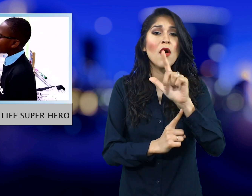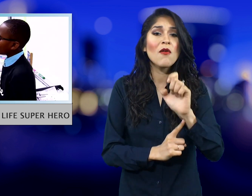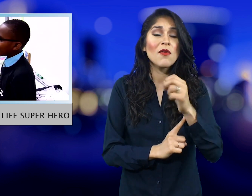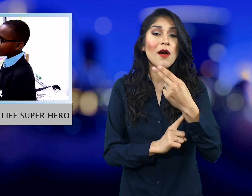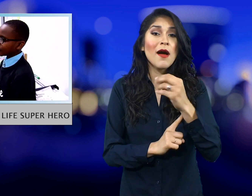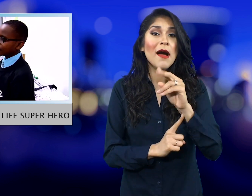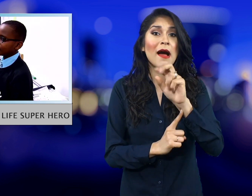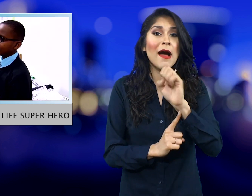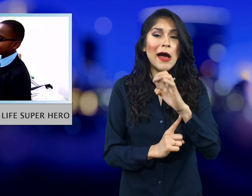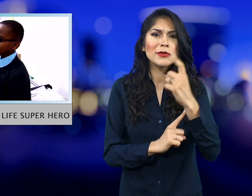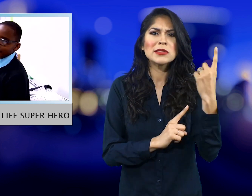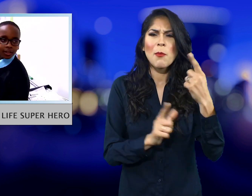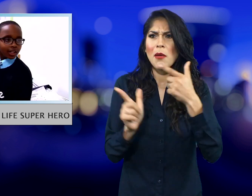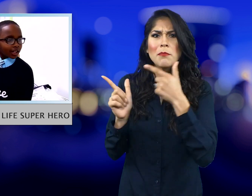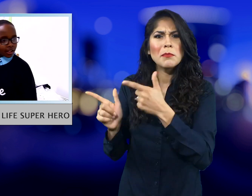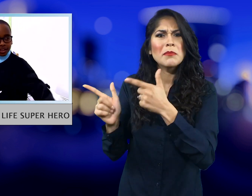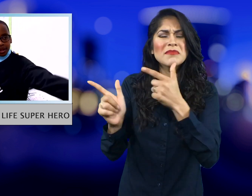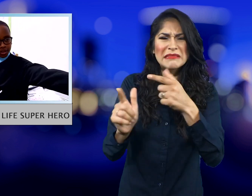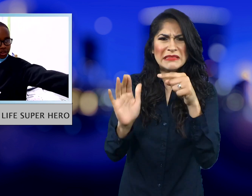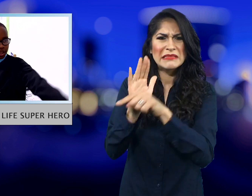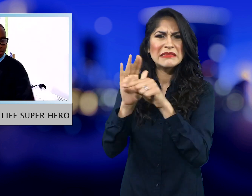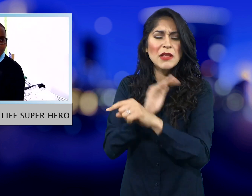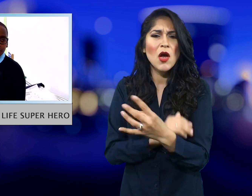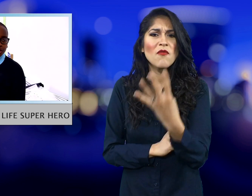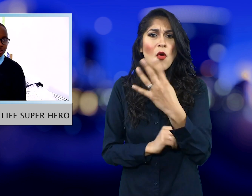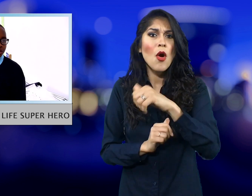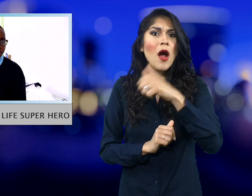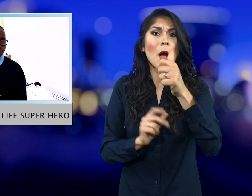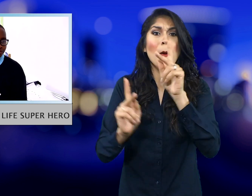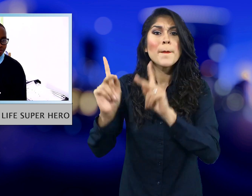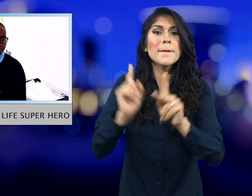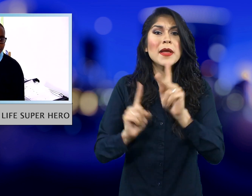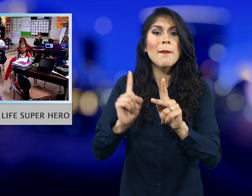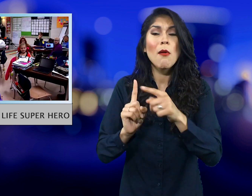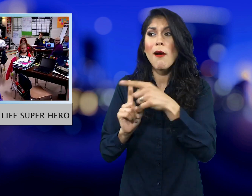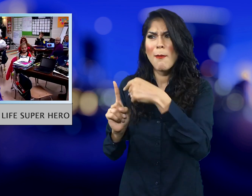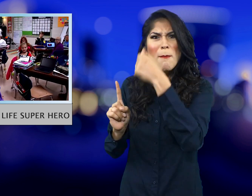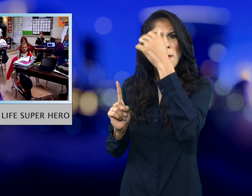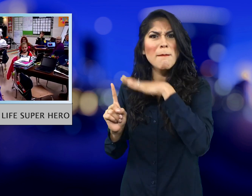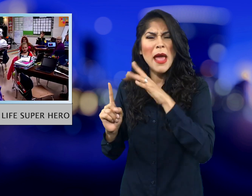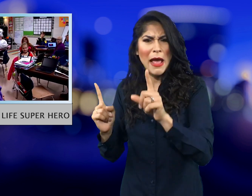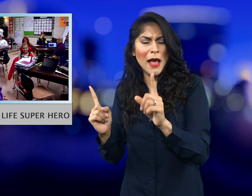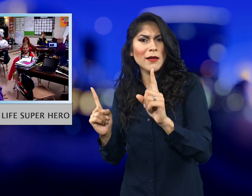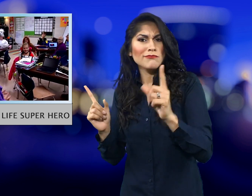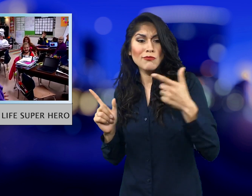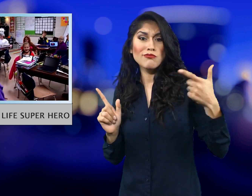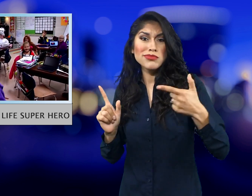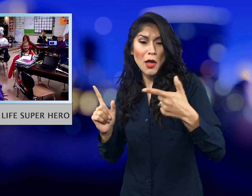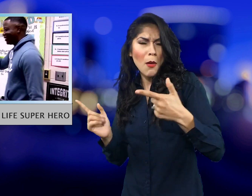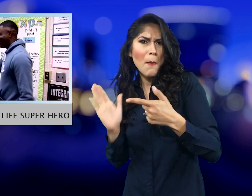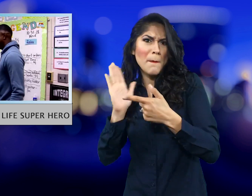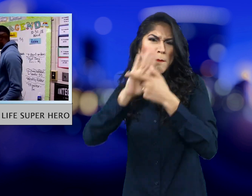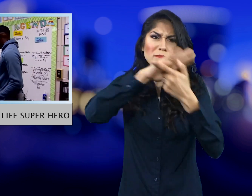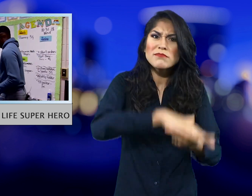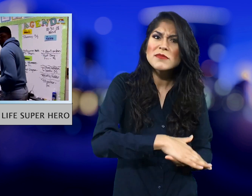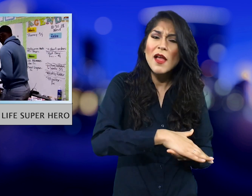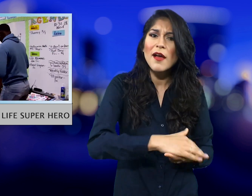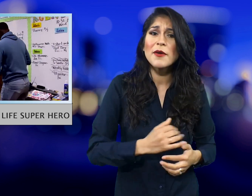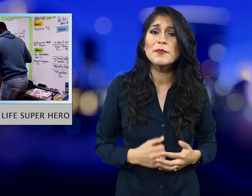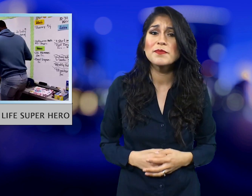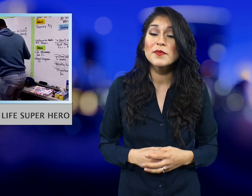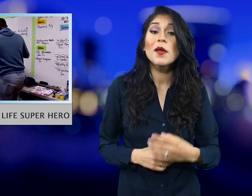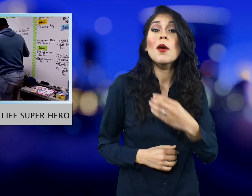in a Waffle House who killed four people.